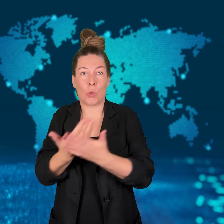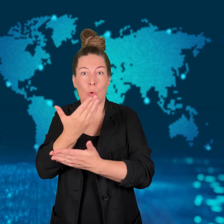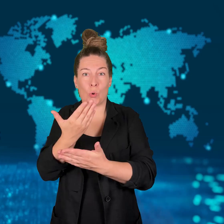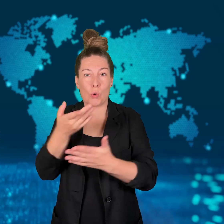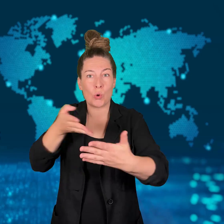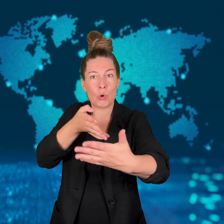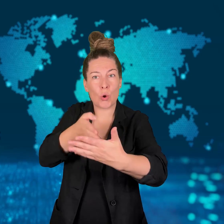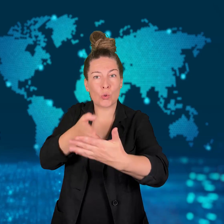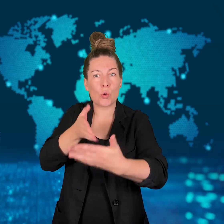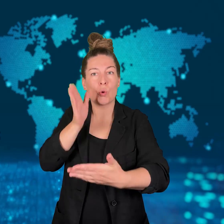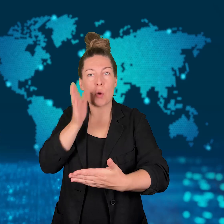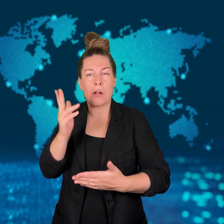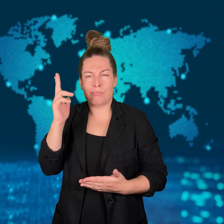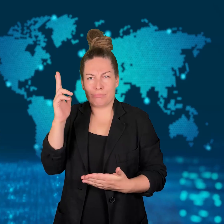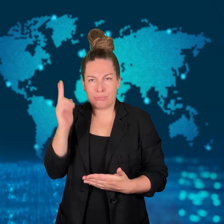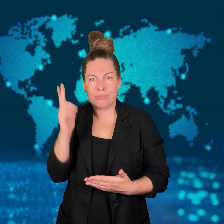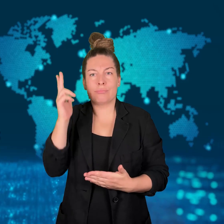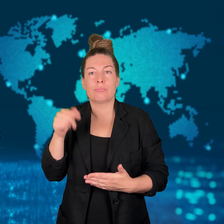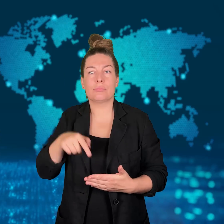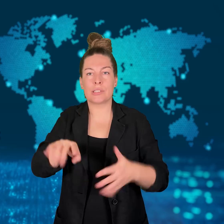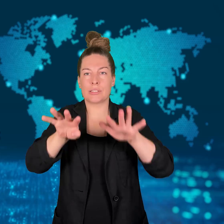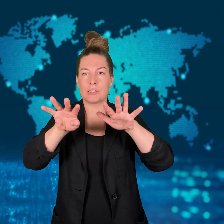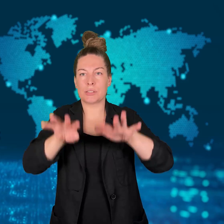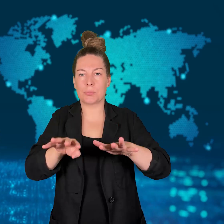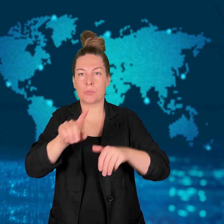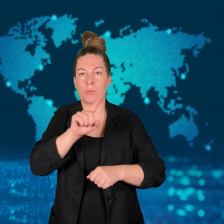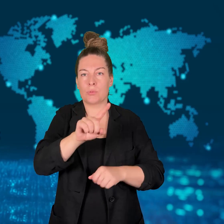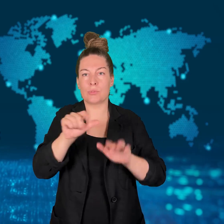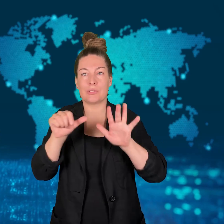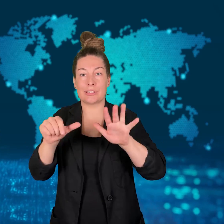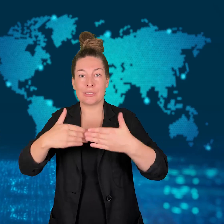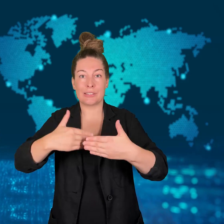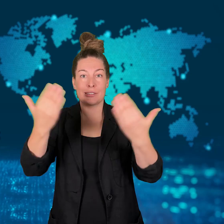on September 16th and last six months.